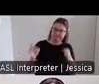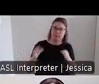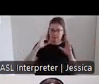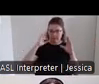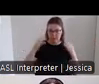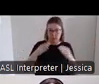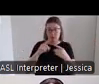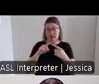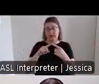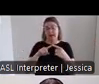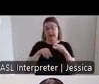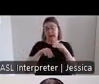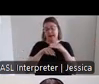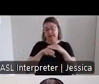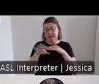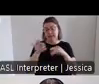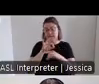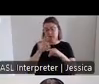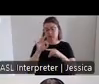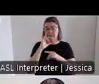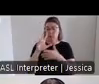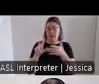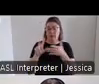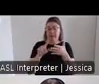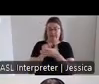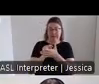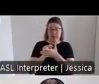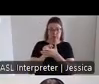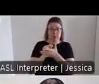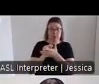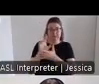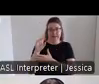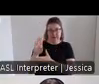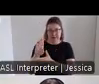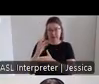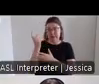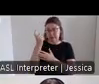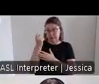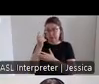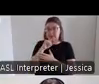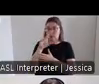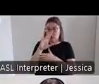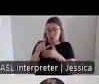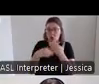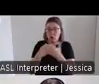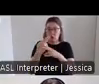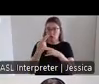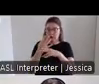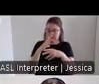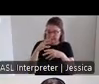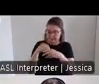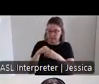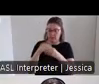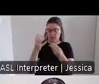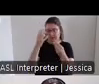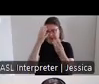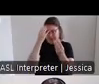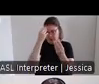on accessibility functions of our video databases with the goal of ensuring that all users can engage with materials.